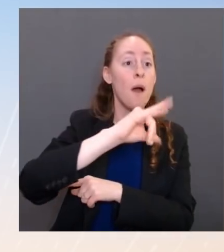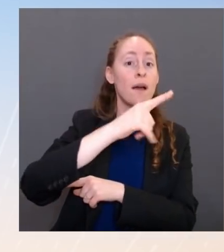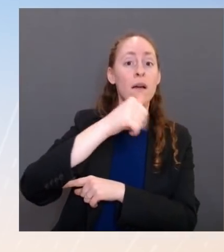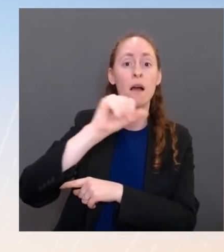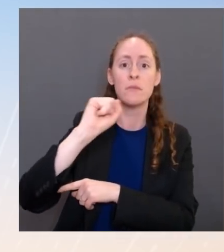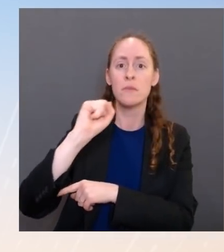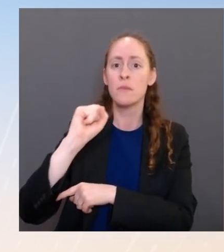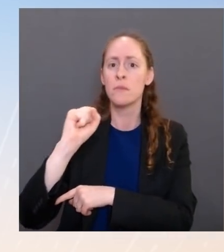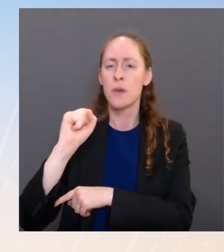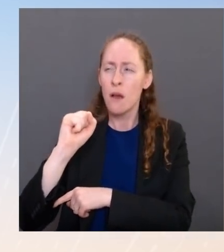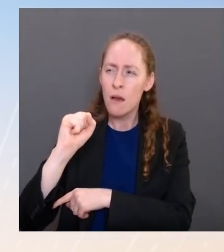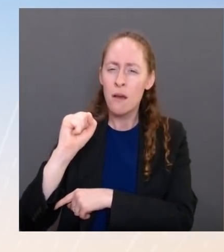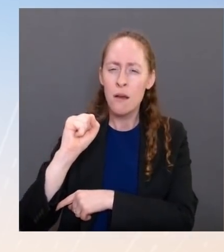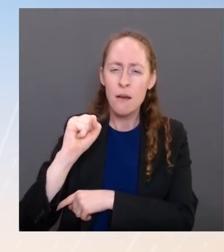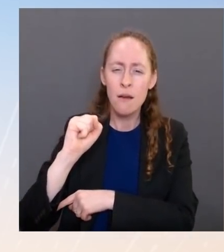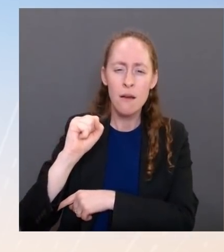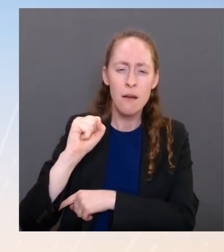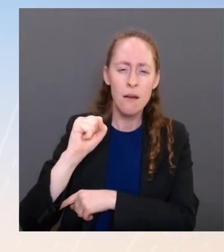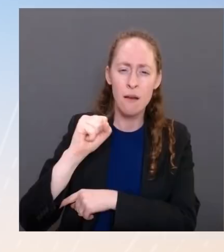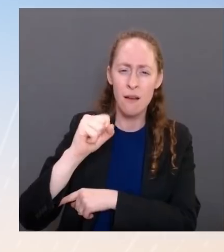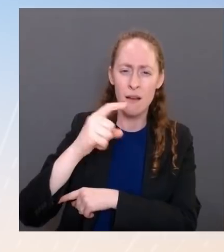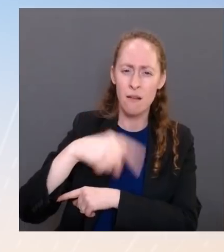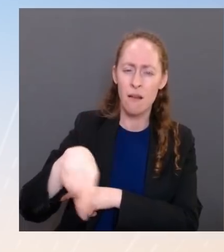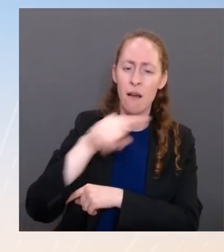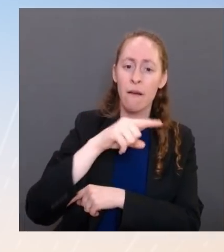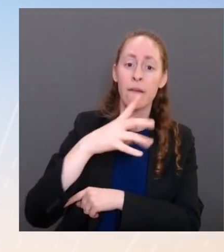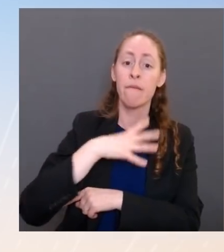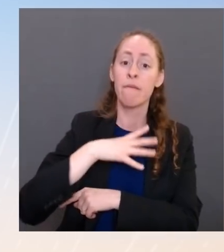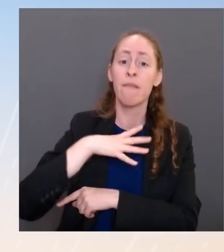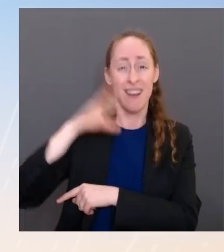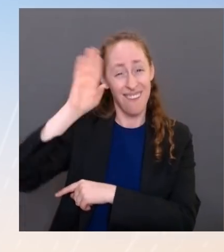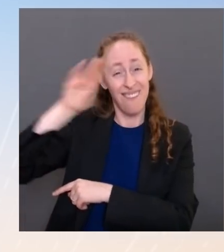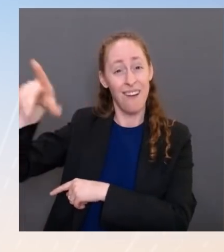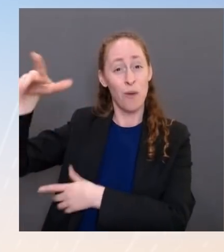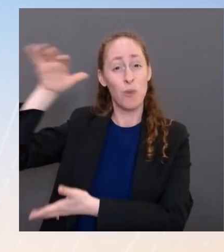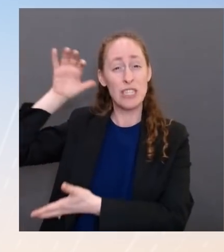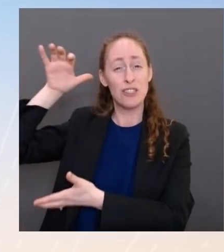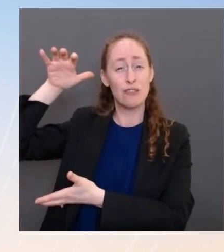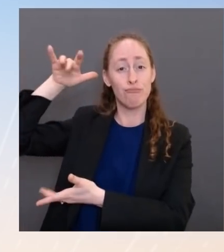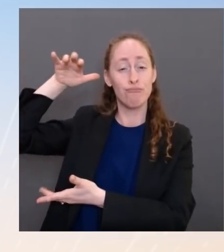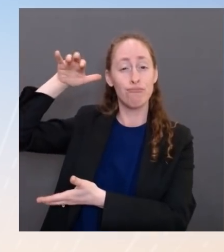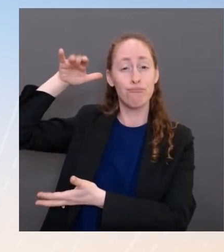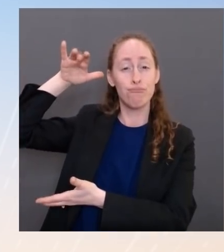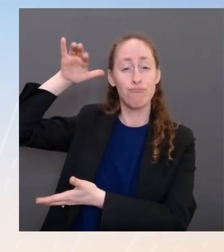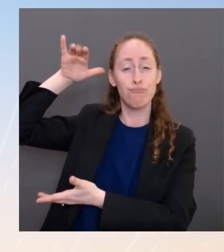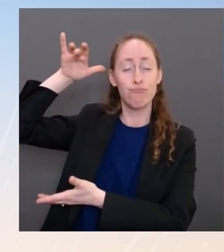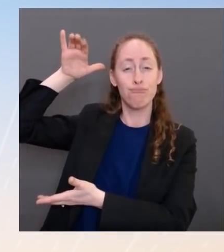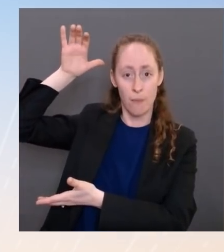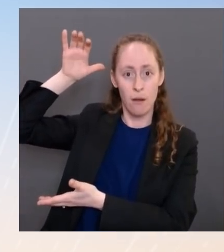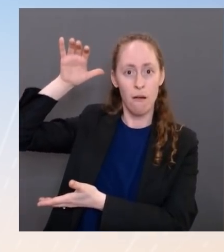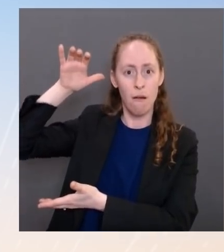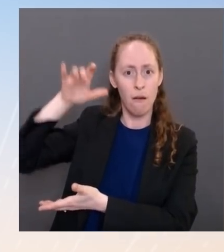while they are making record profits. Okay, thank -- let me -- let me do Lynn Sweet because I have a soft spot for her. Lynn Sweet, go ahead. Lynn Sweet.